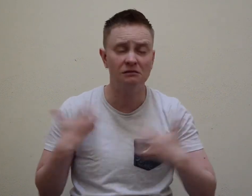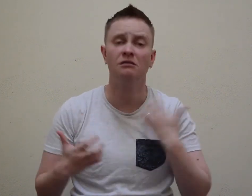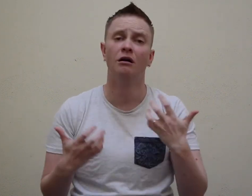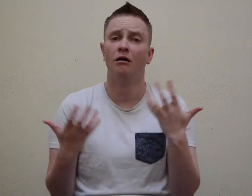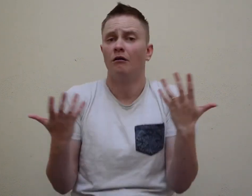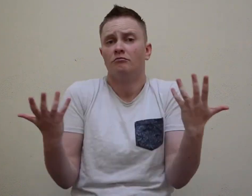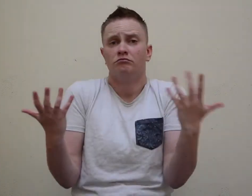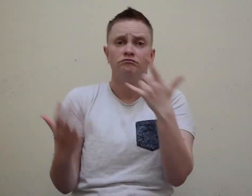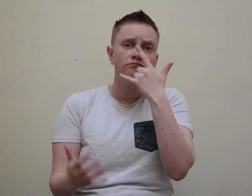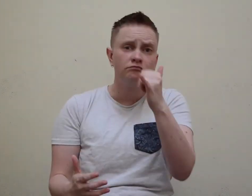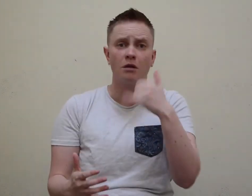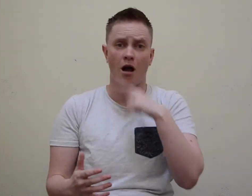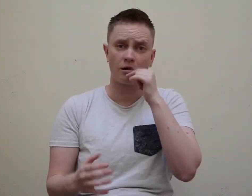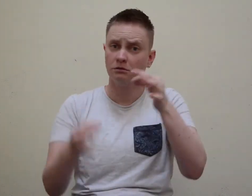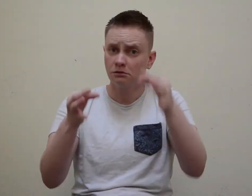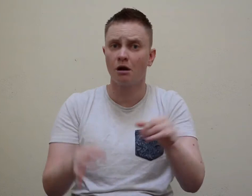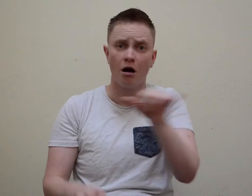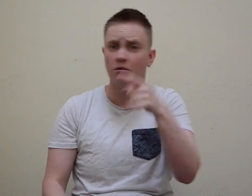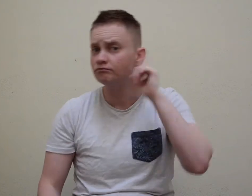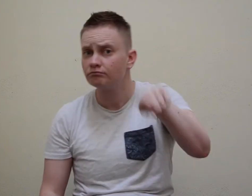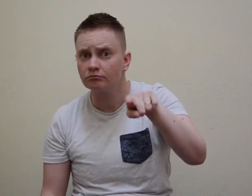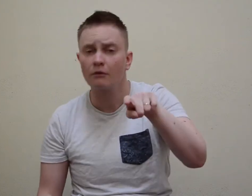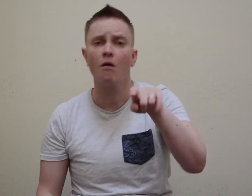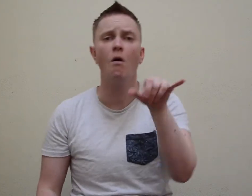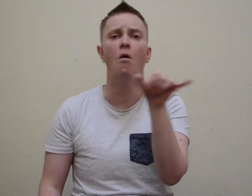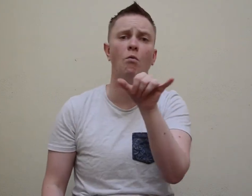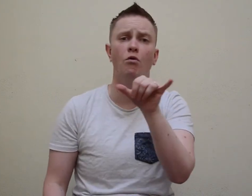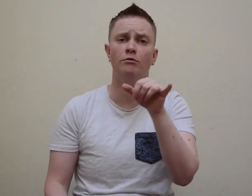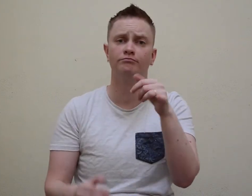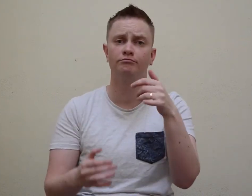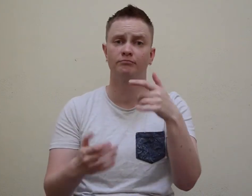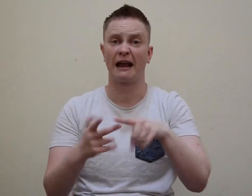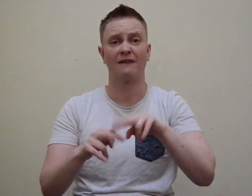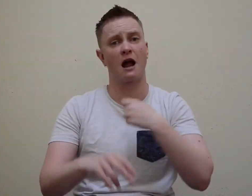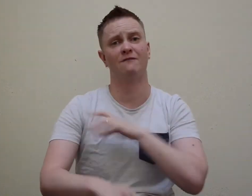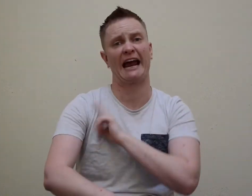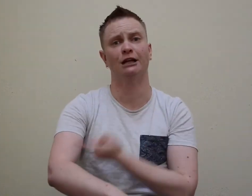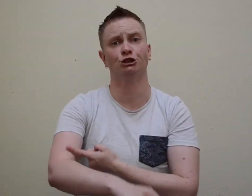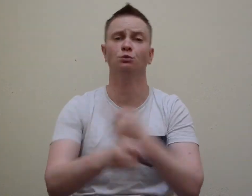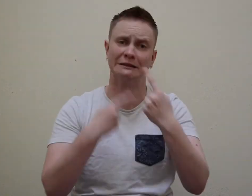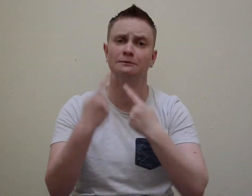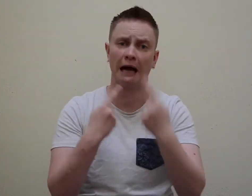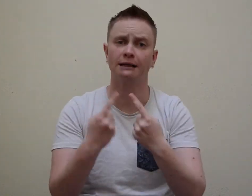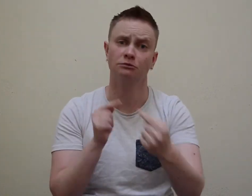If you have a problem with that, well, that's just too bad. I can just ignore you or you know, if I have the energy